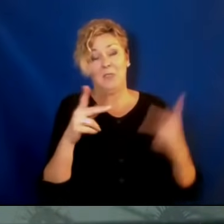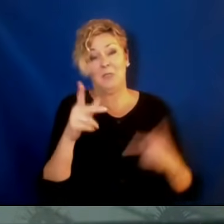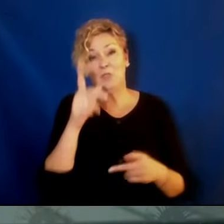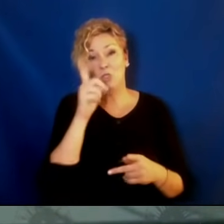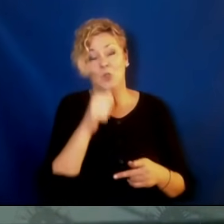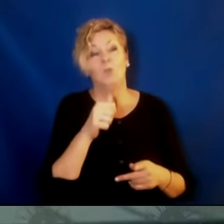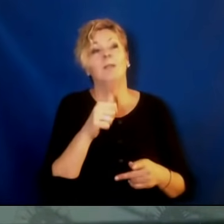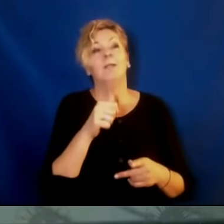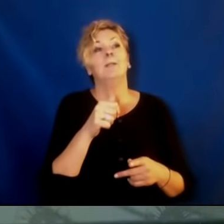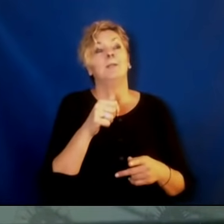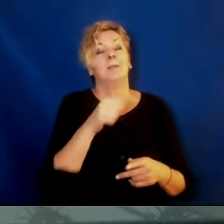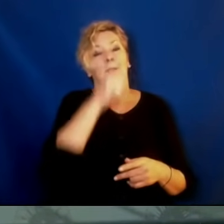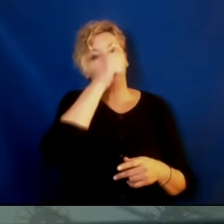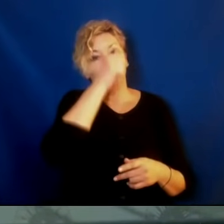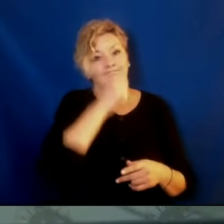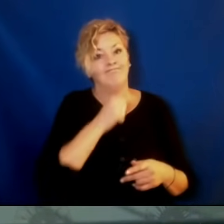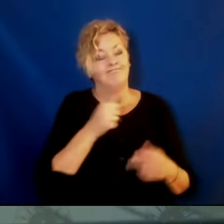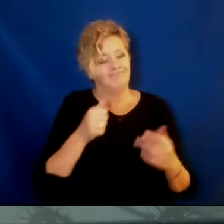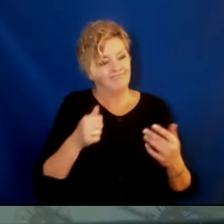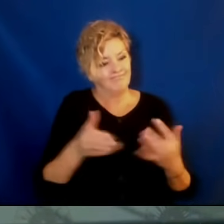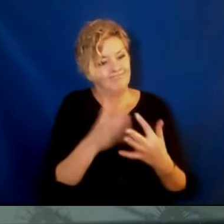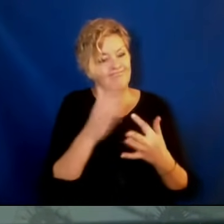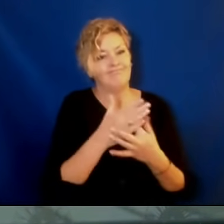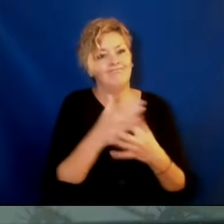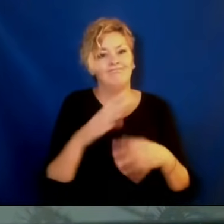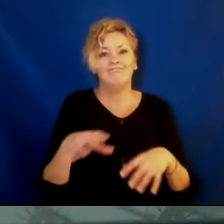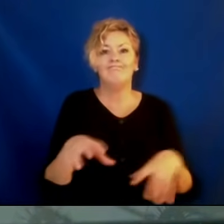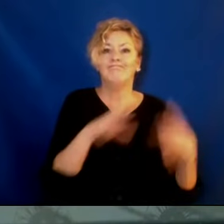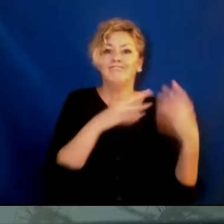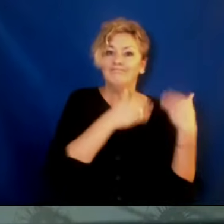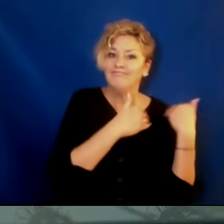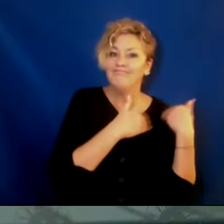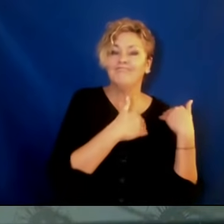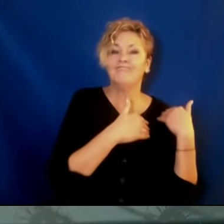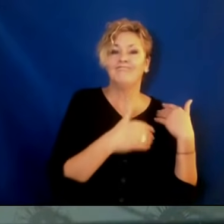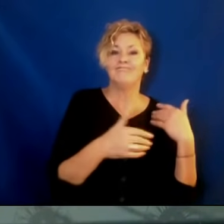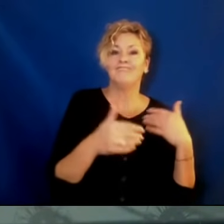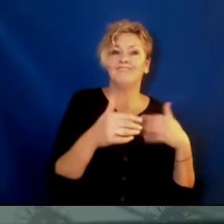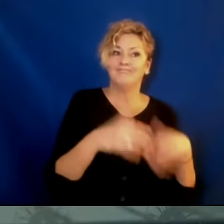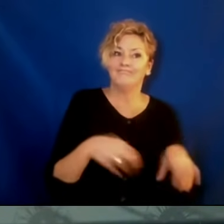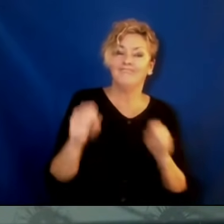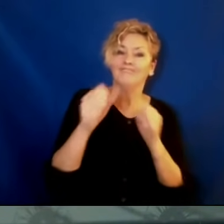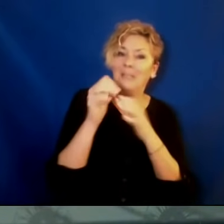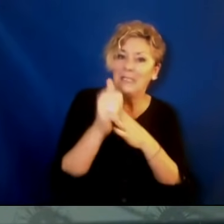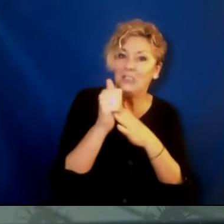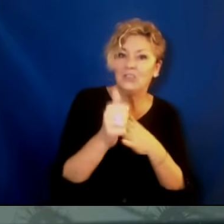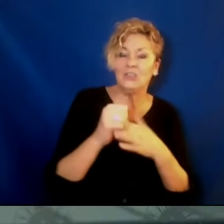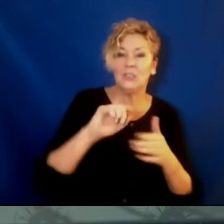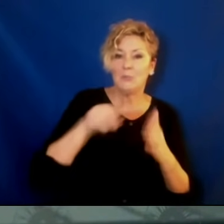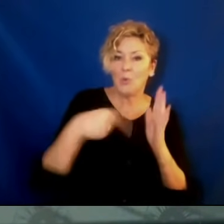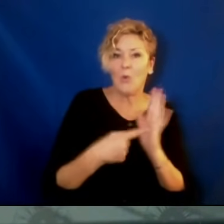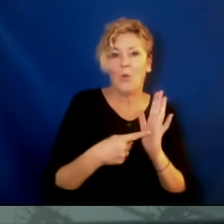teachers at the classroom level with another group of youth, people under 19, who obviously have also paid a significant price